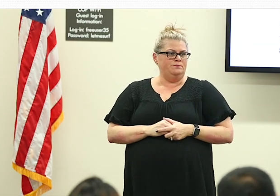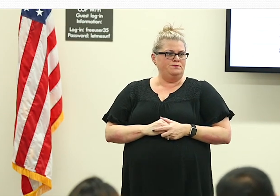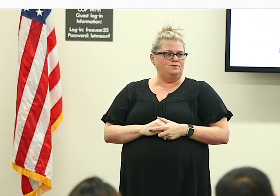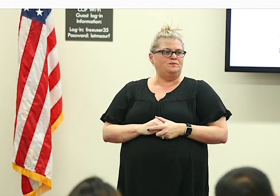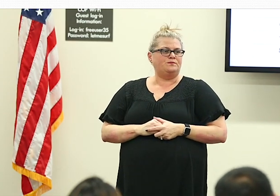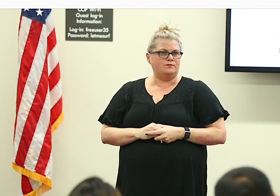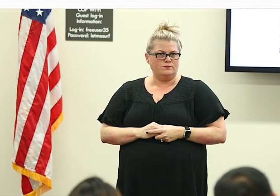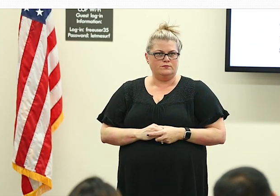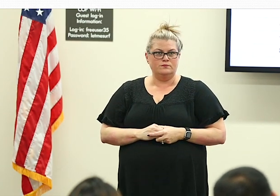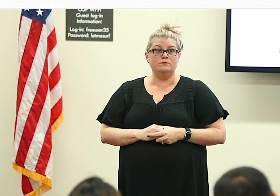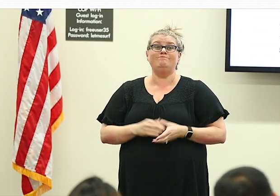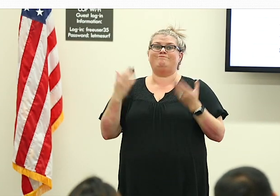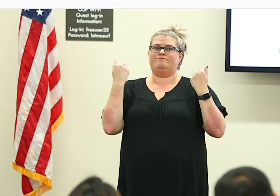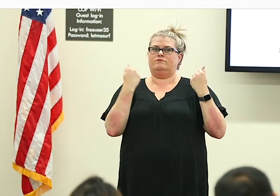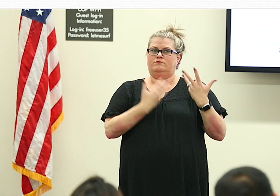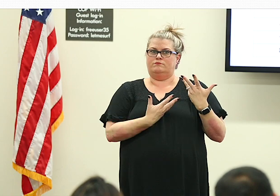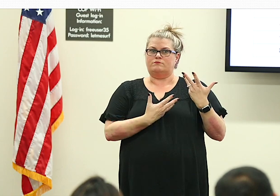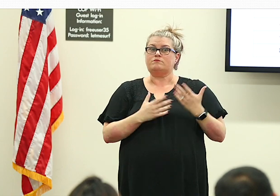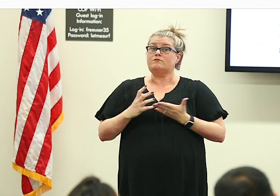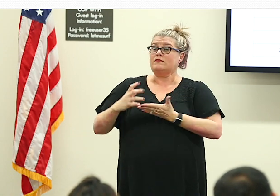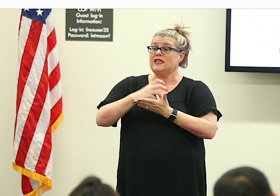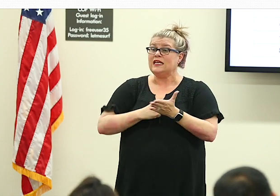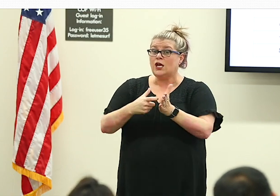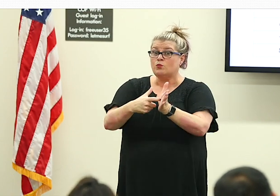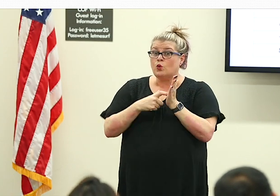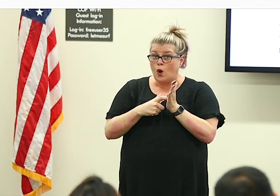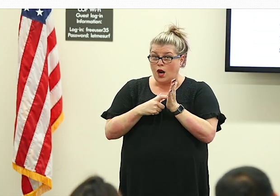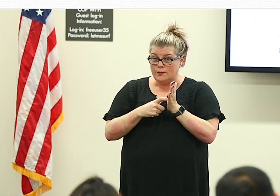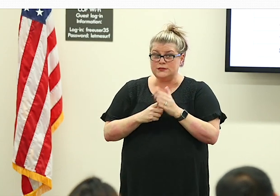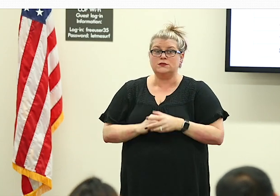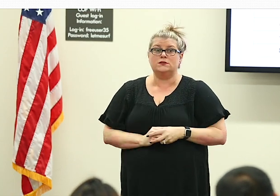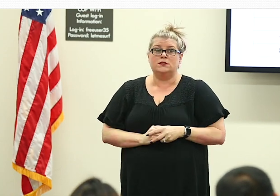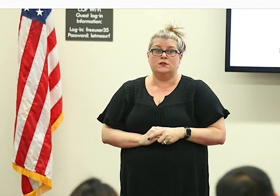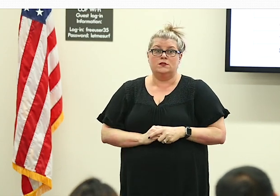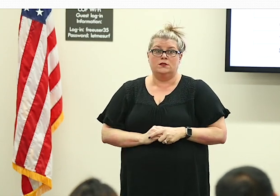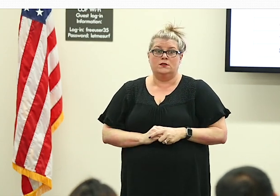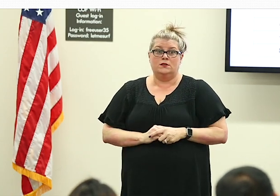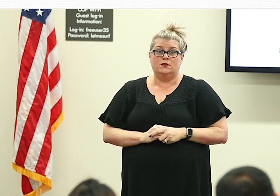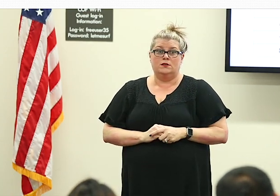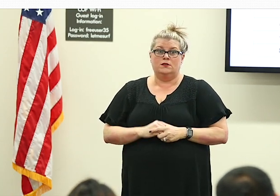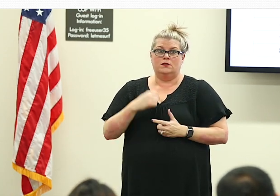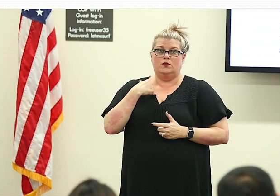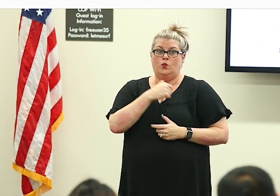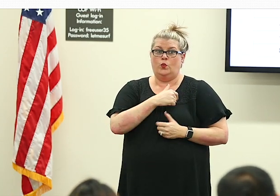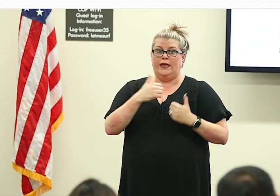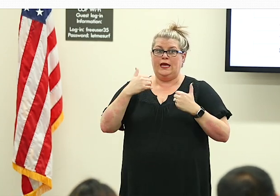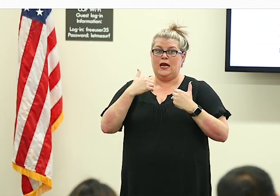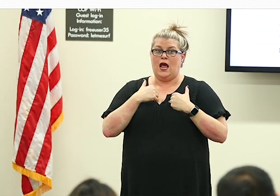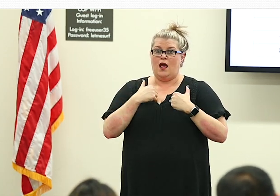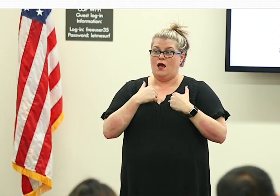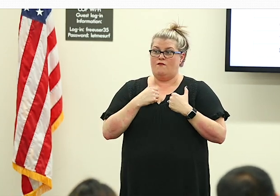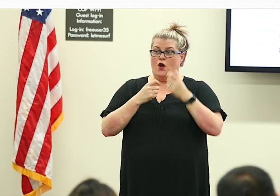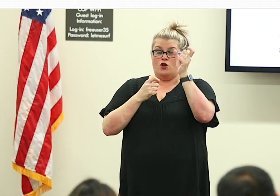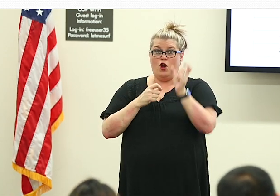All right, here are the income requirements in order to purchase a home. There's a column that shows the minimum income that's required.